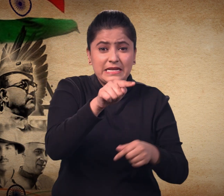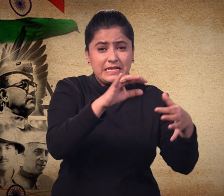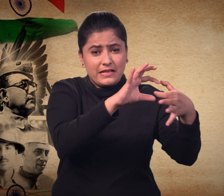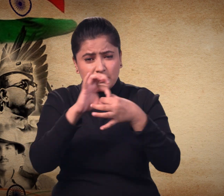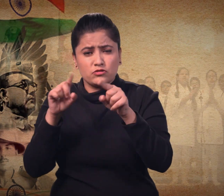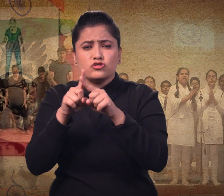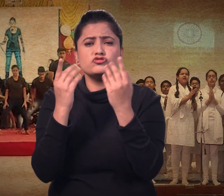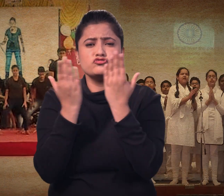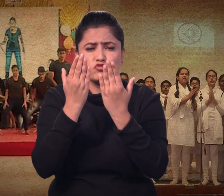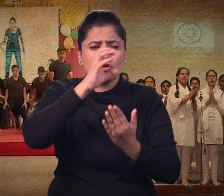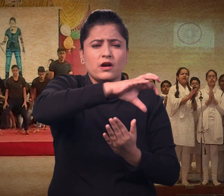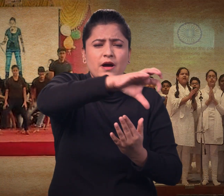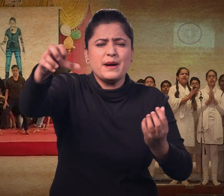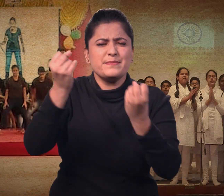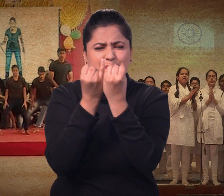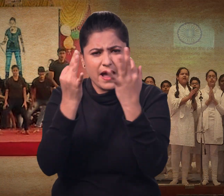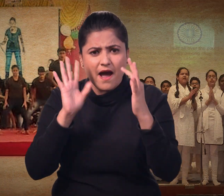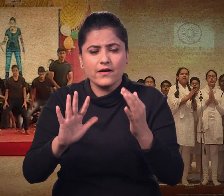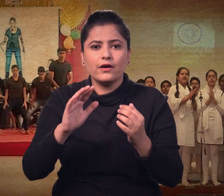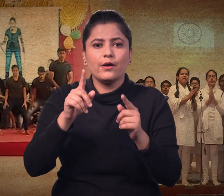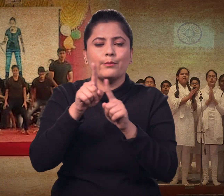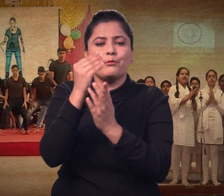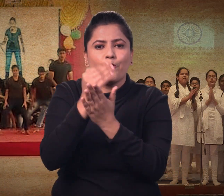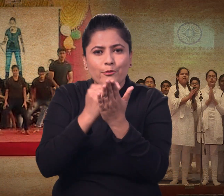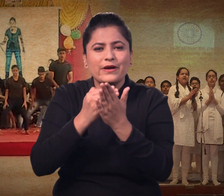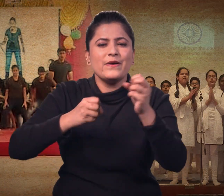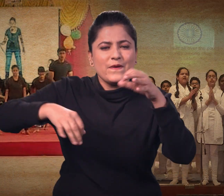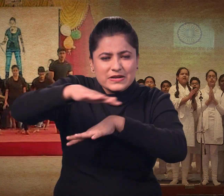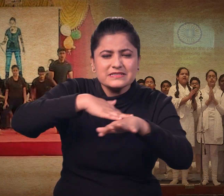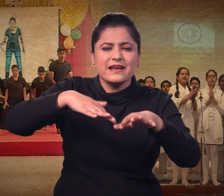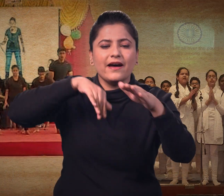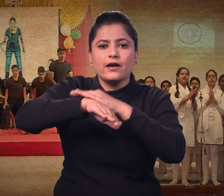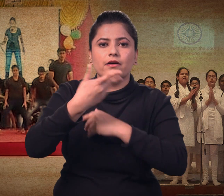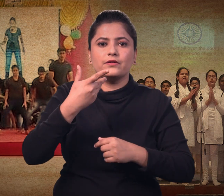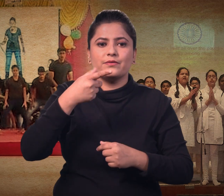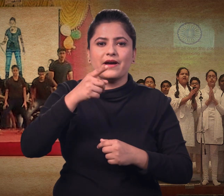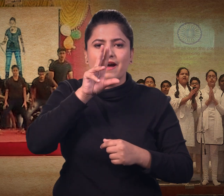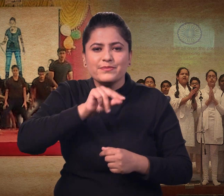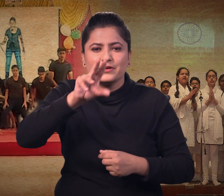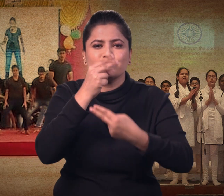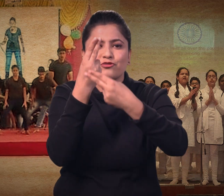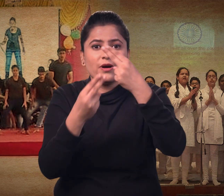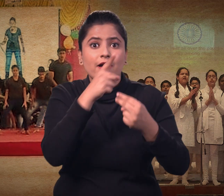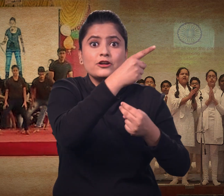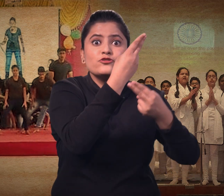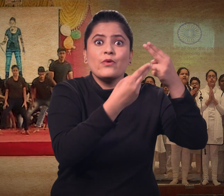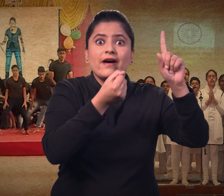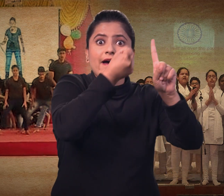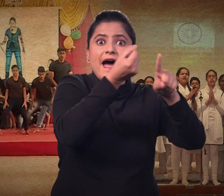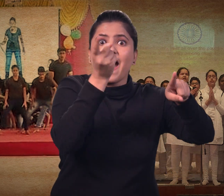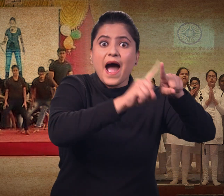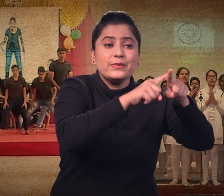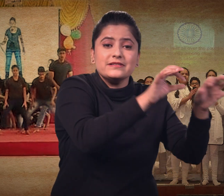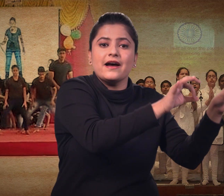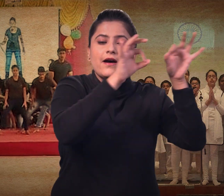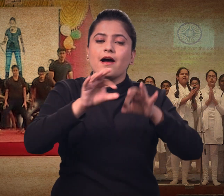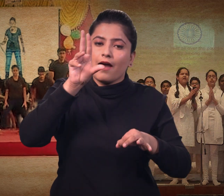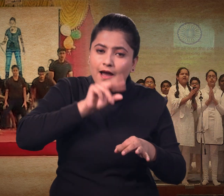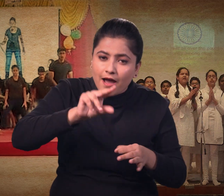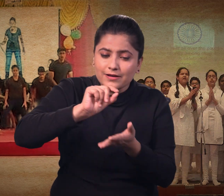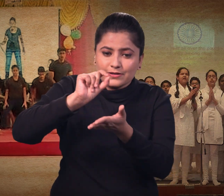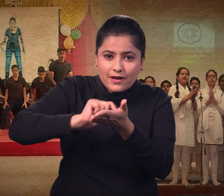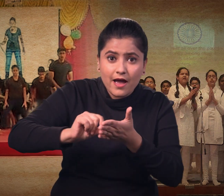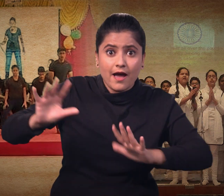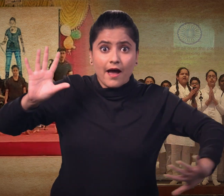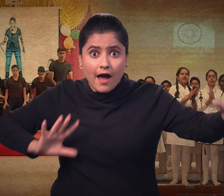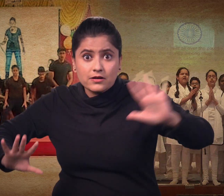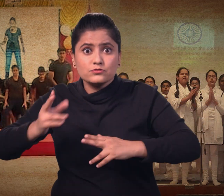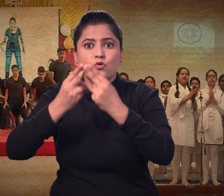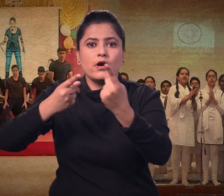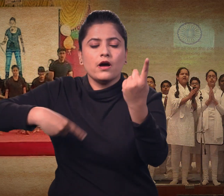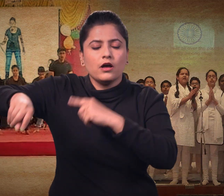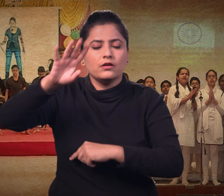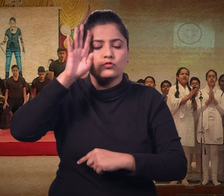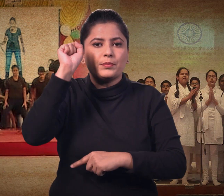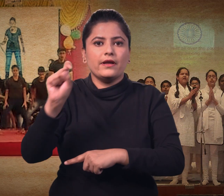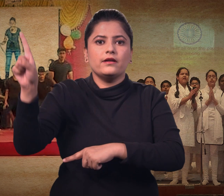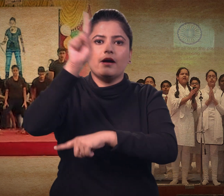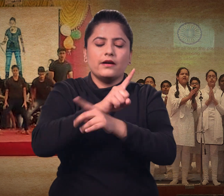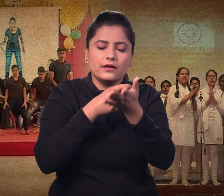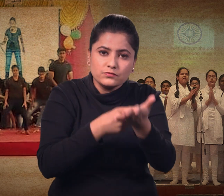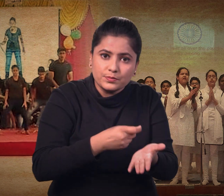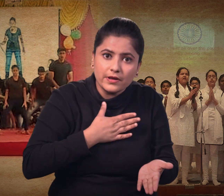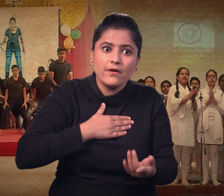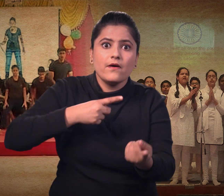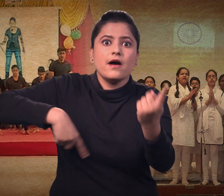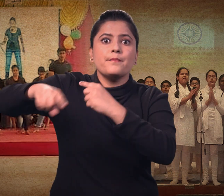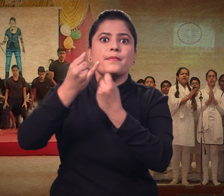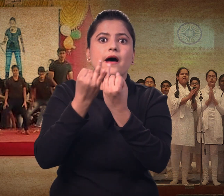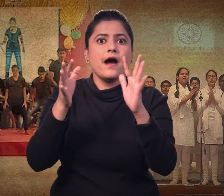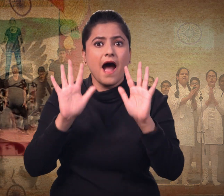Many schools organize functions on these days and students give speeches, perform patriotic plays and songs.